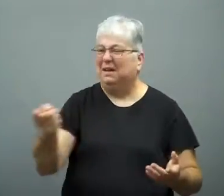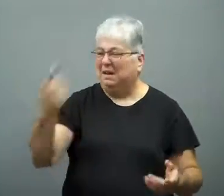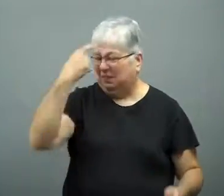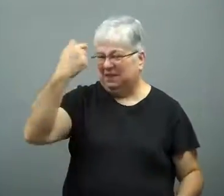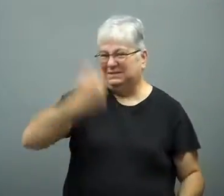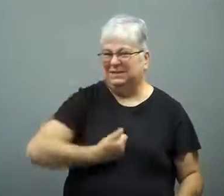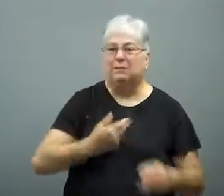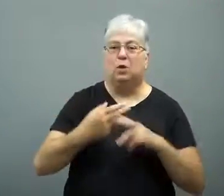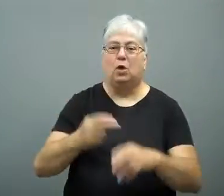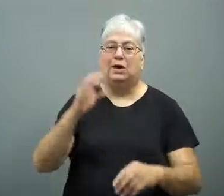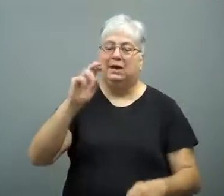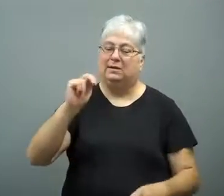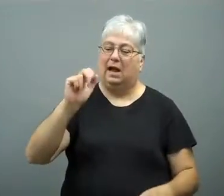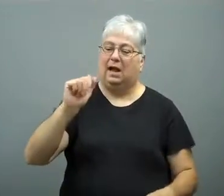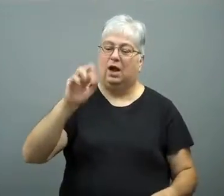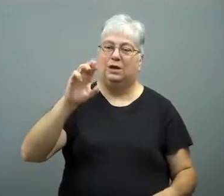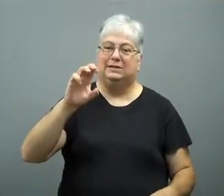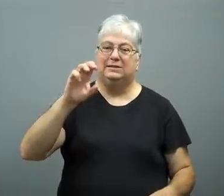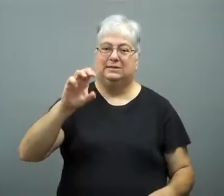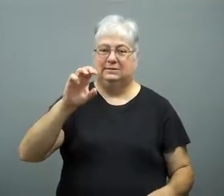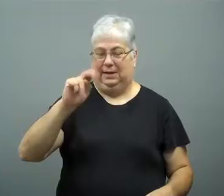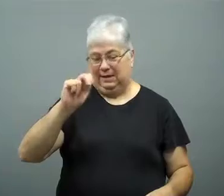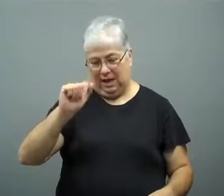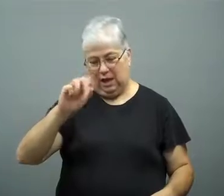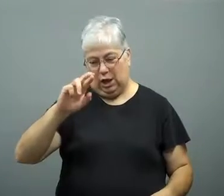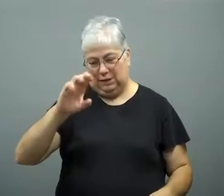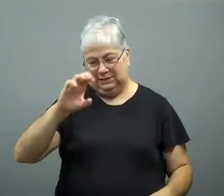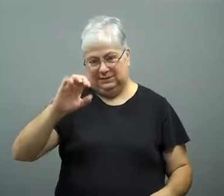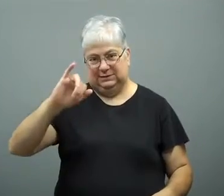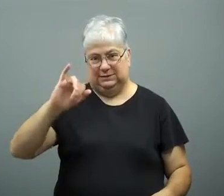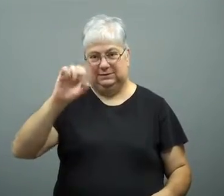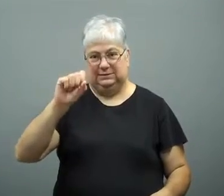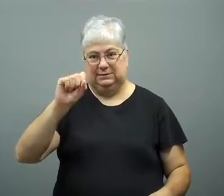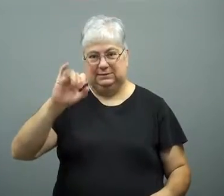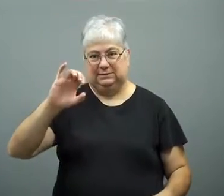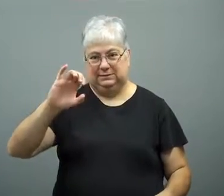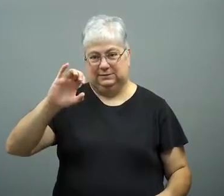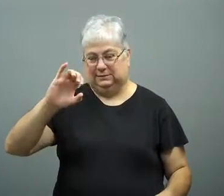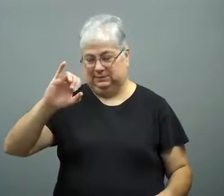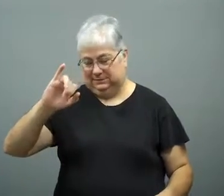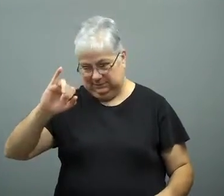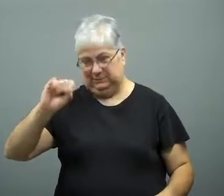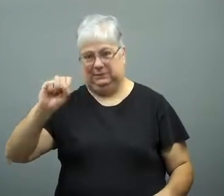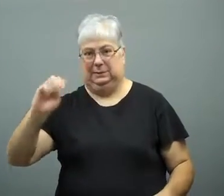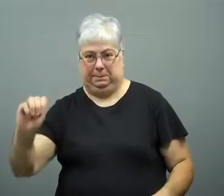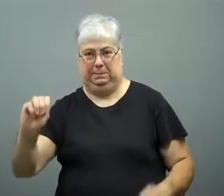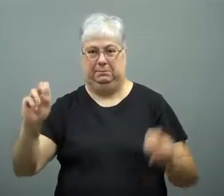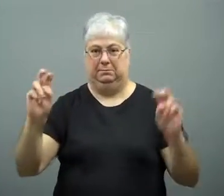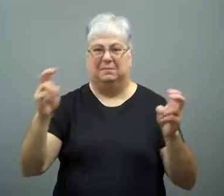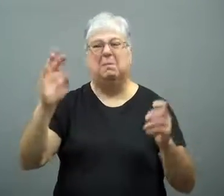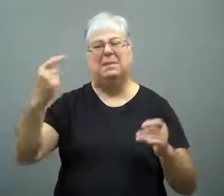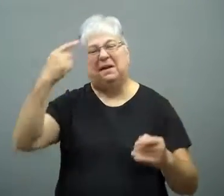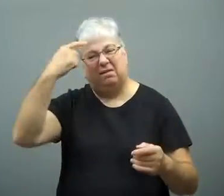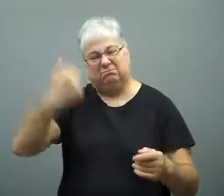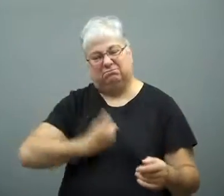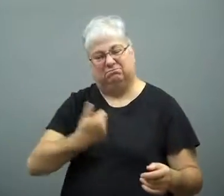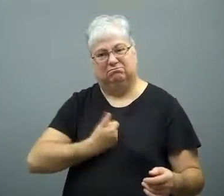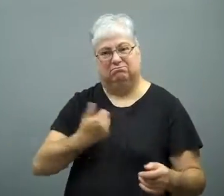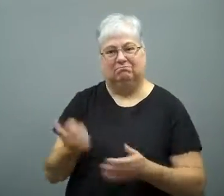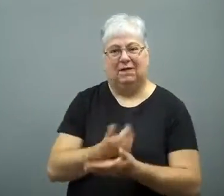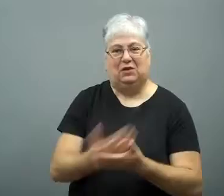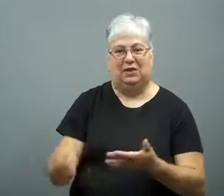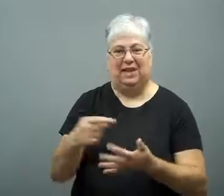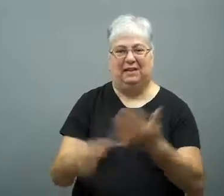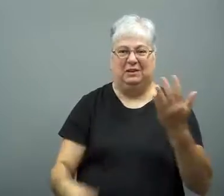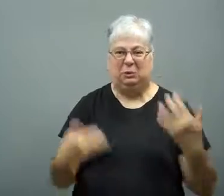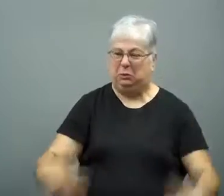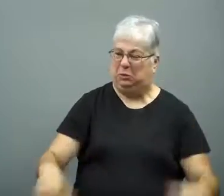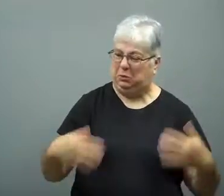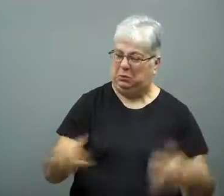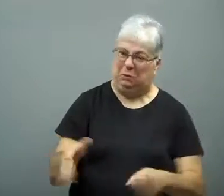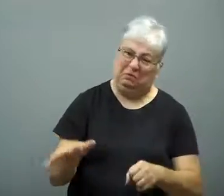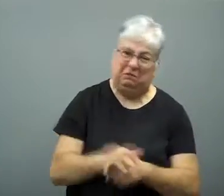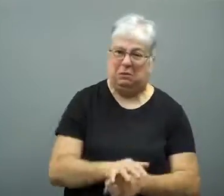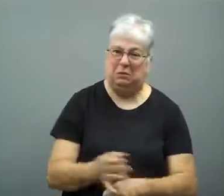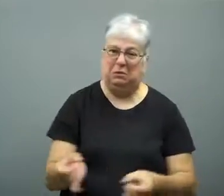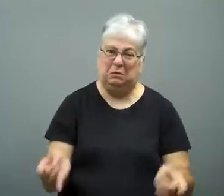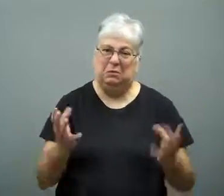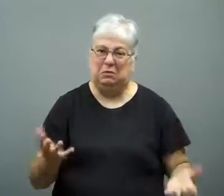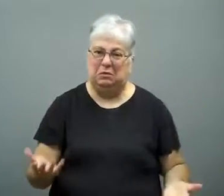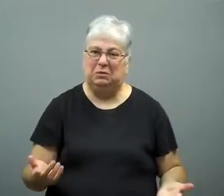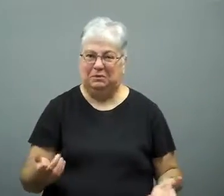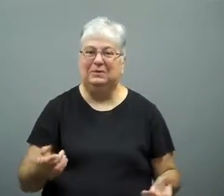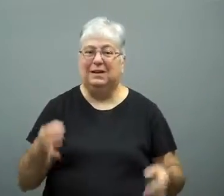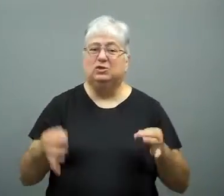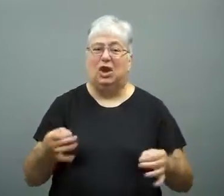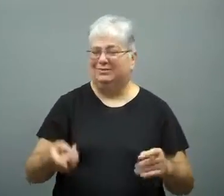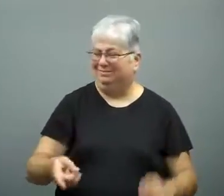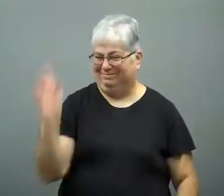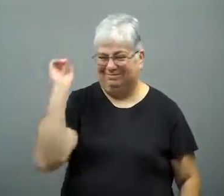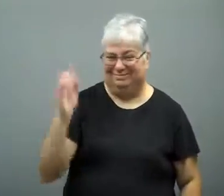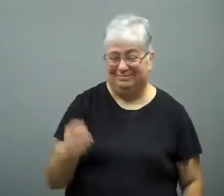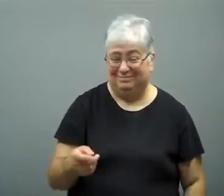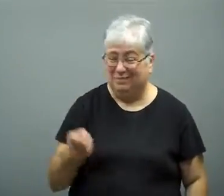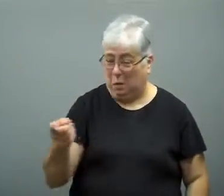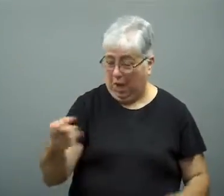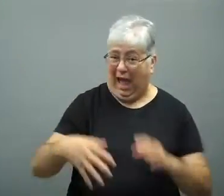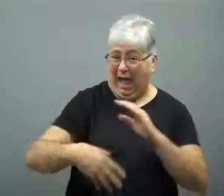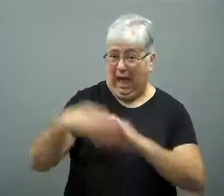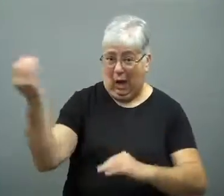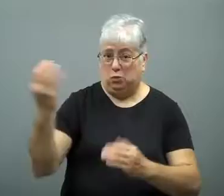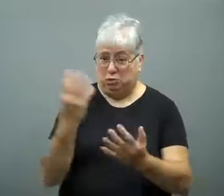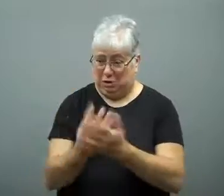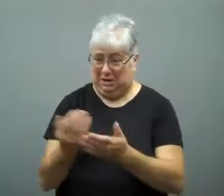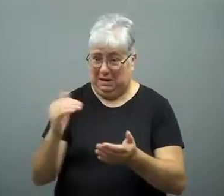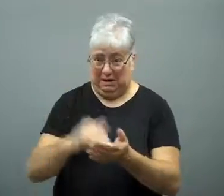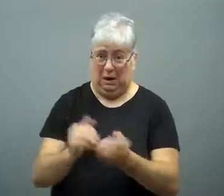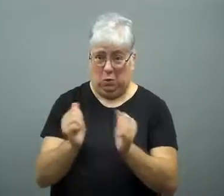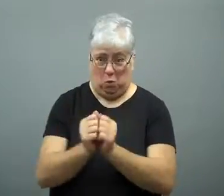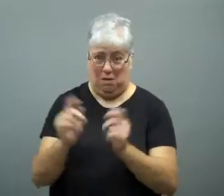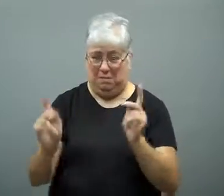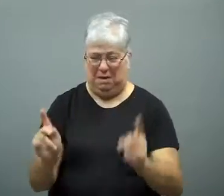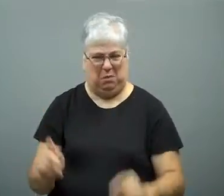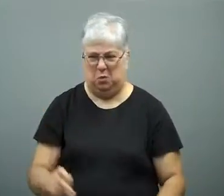She accused him of narcissisism.